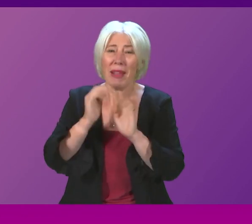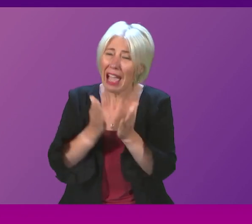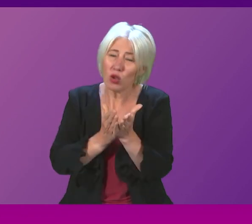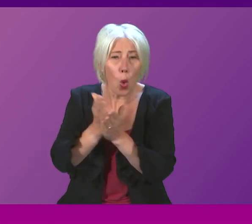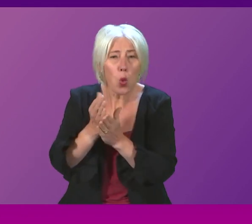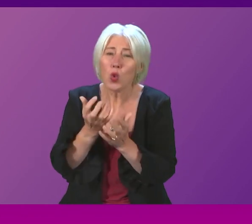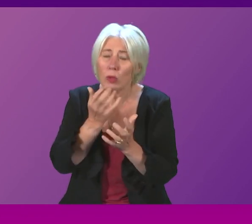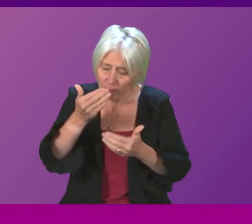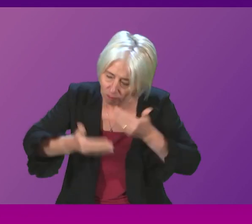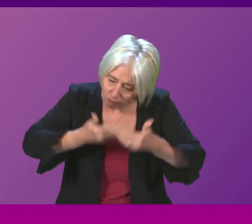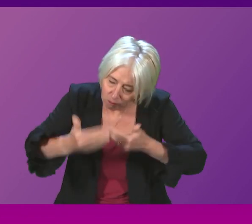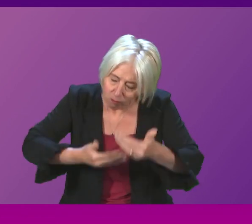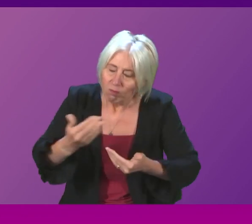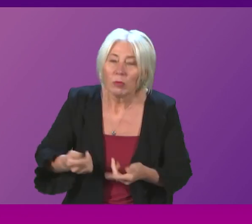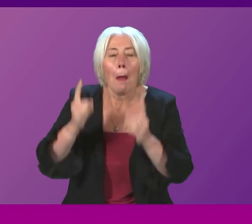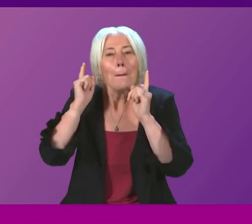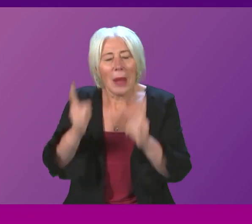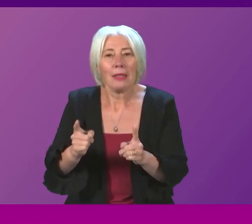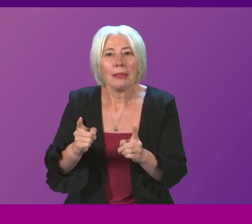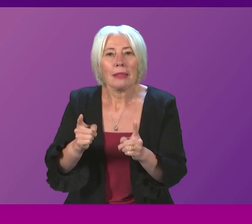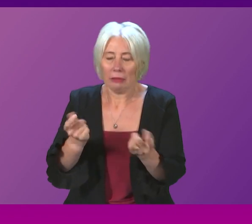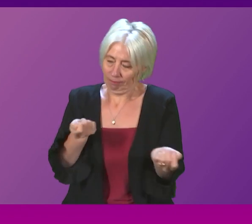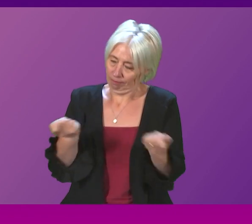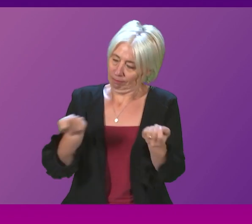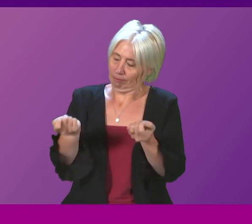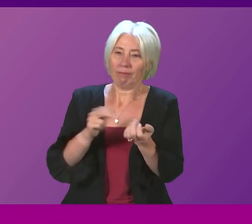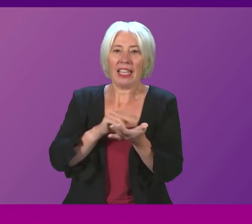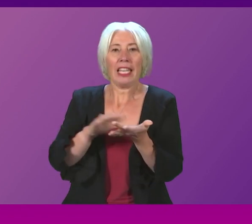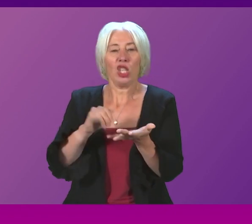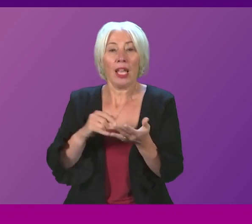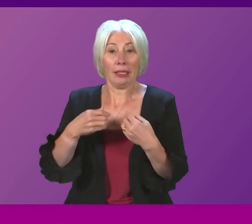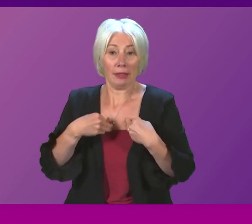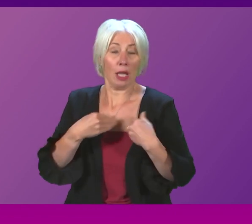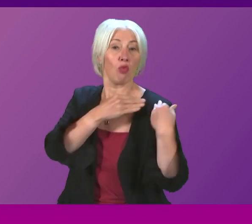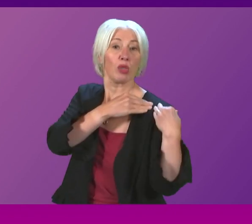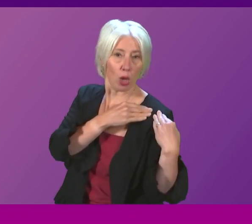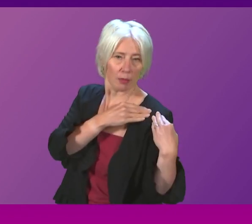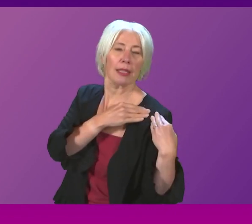The fact of the matter is that, although management of the NHS is our responsibility, the amount